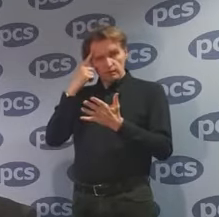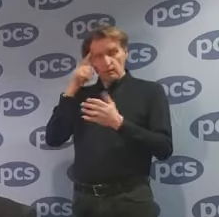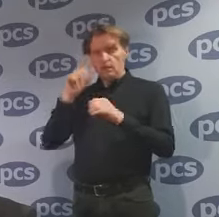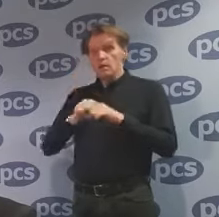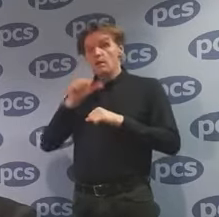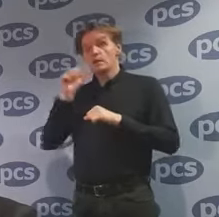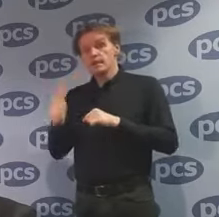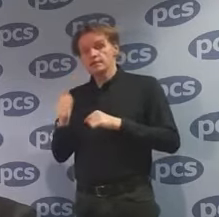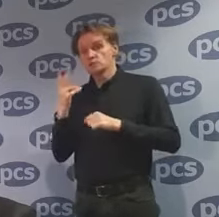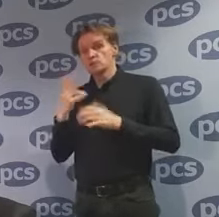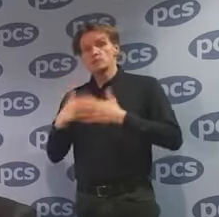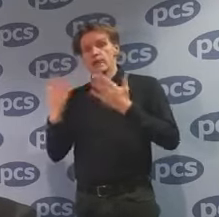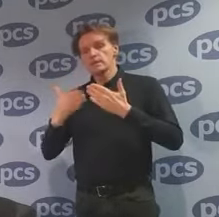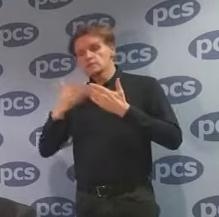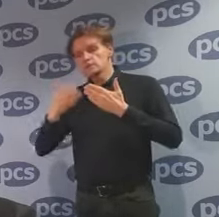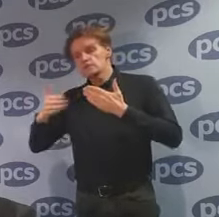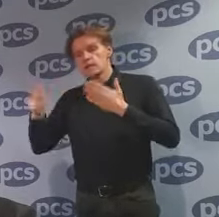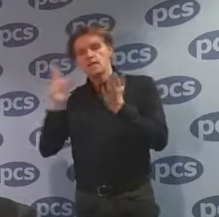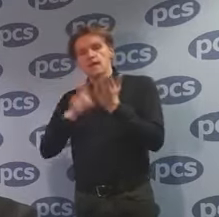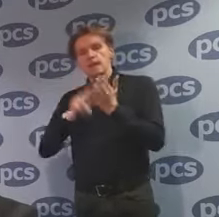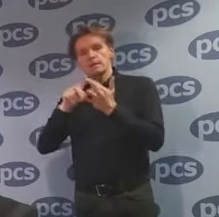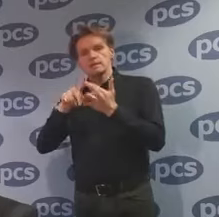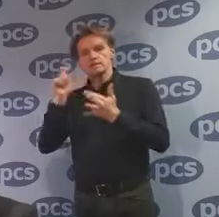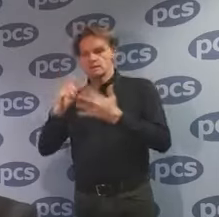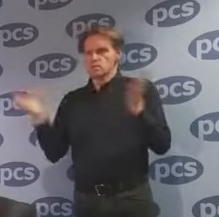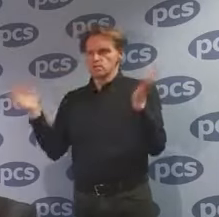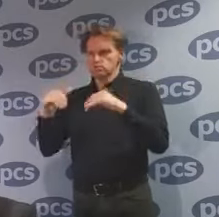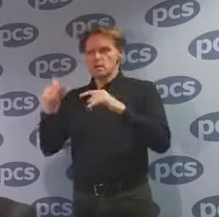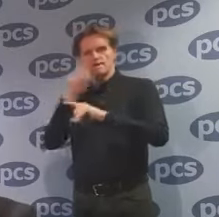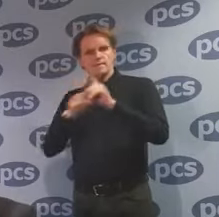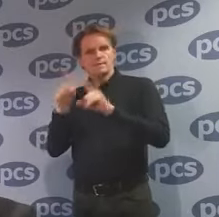it's going to discuss the question of pay and I myself today have attended a